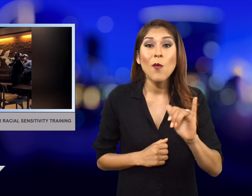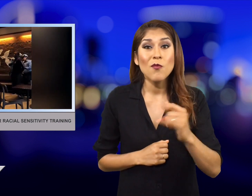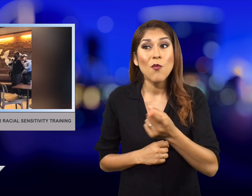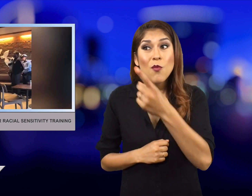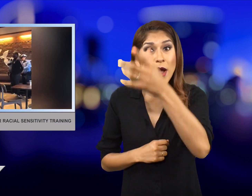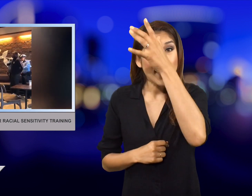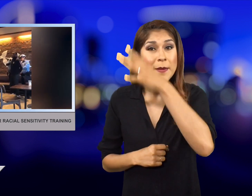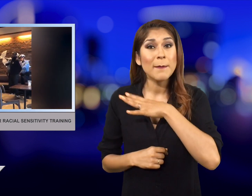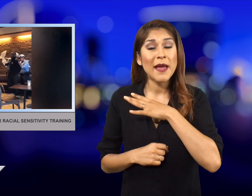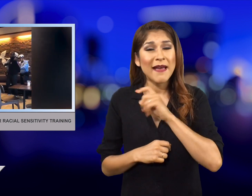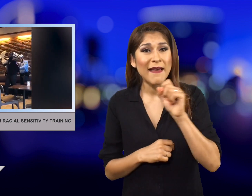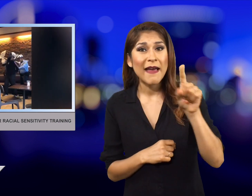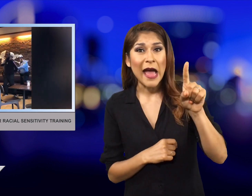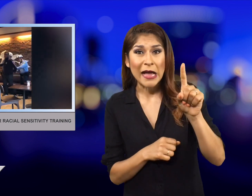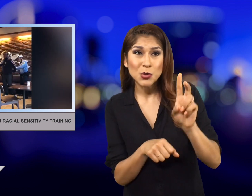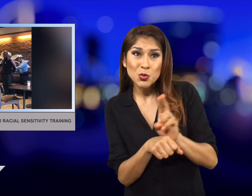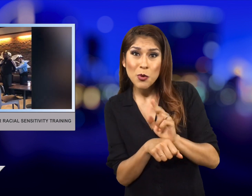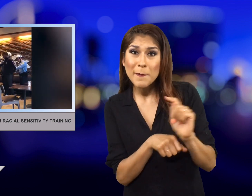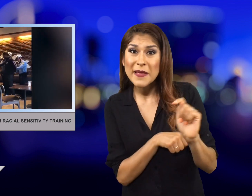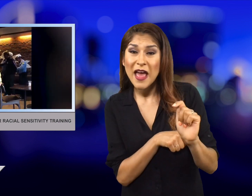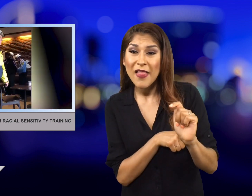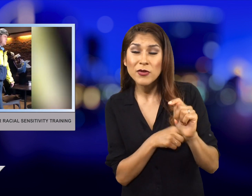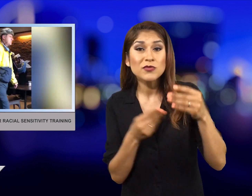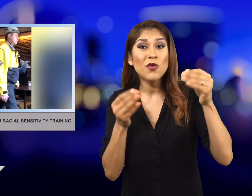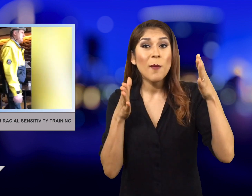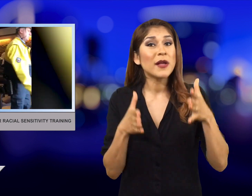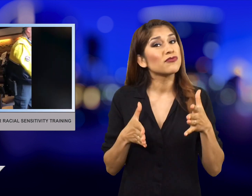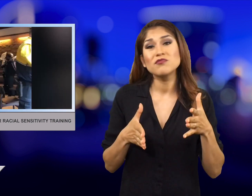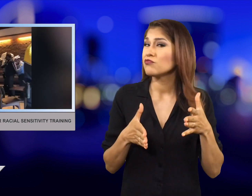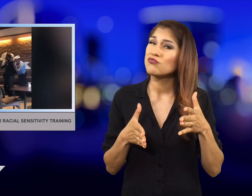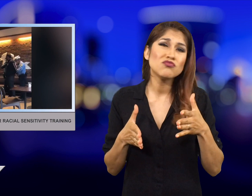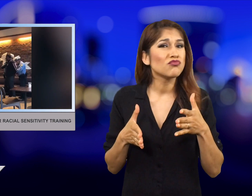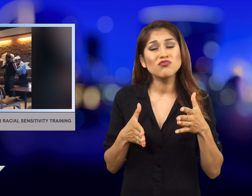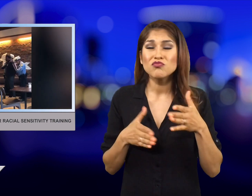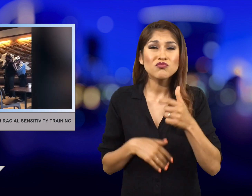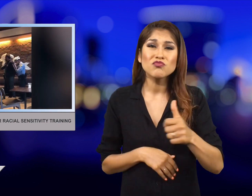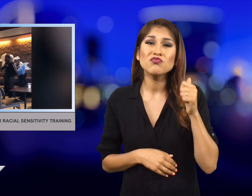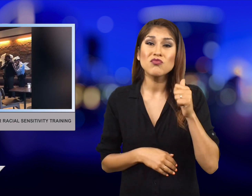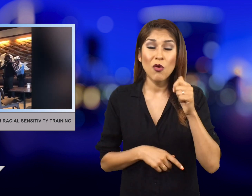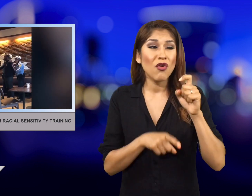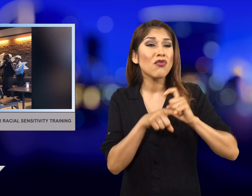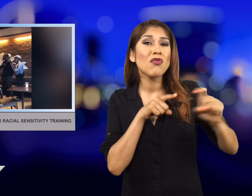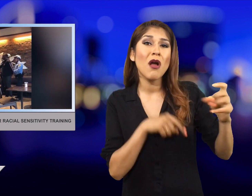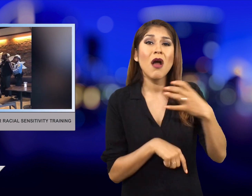The store manager denied one man access to the restroom and called police on the pair